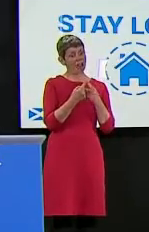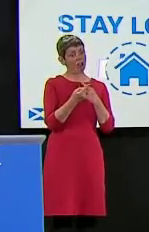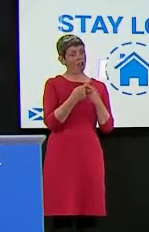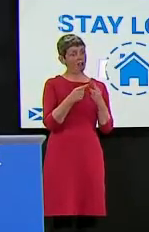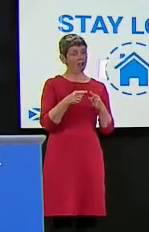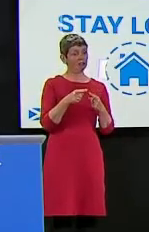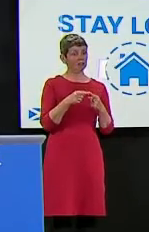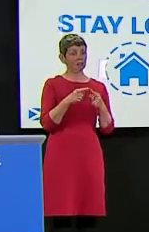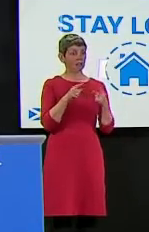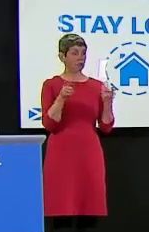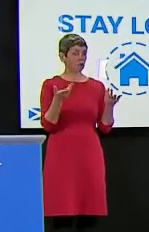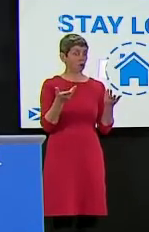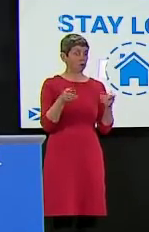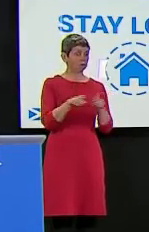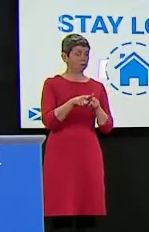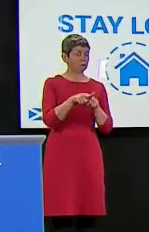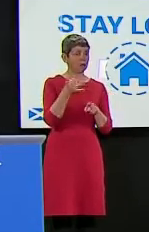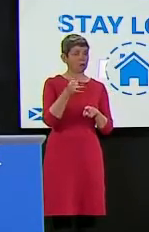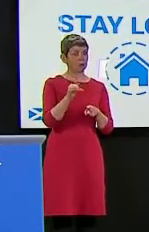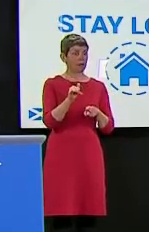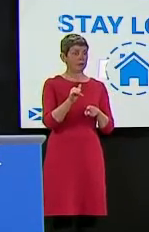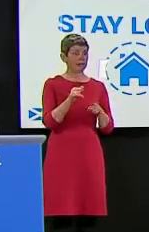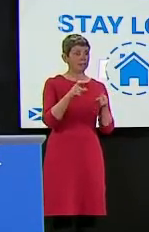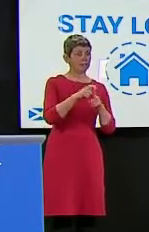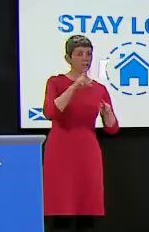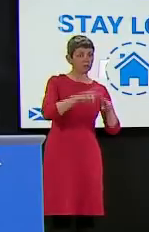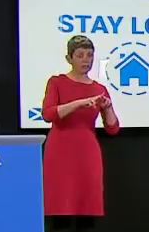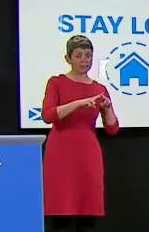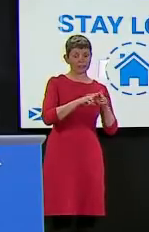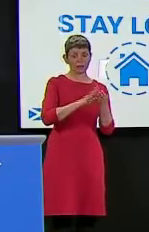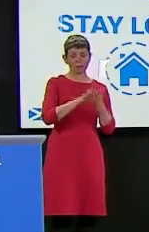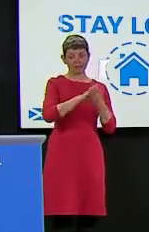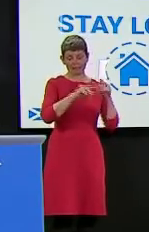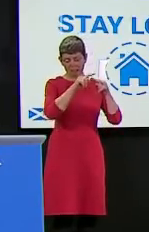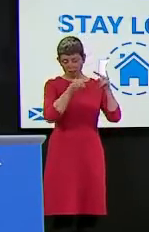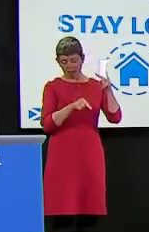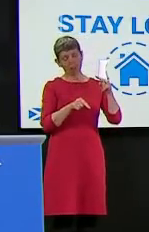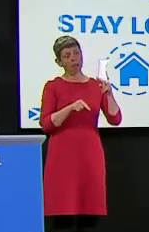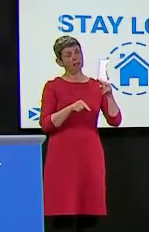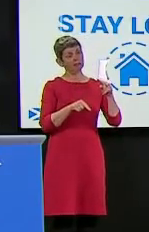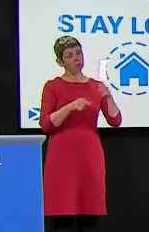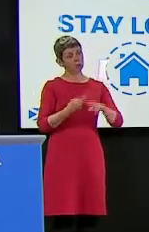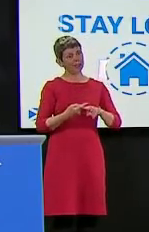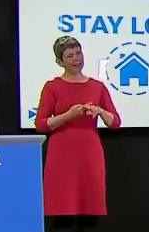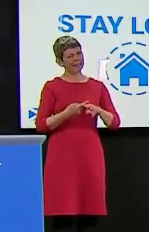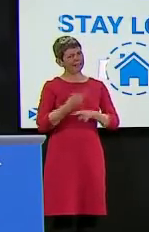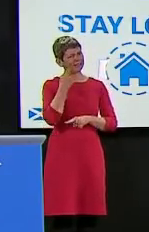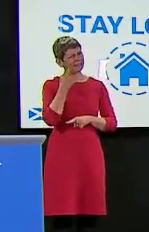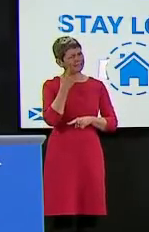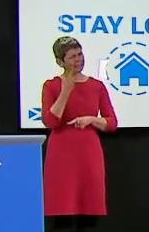Berwick and so on and uh on a related matter are you worried that with a different hospitality time